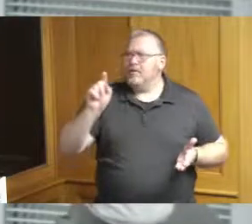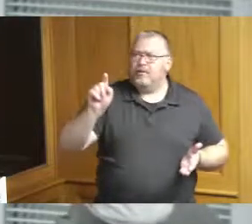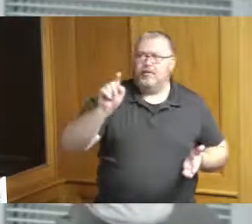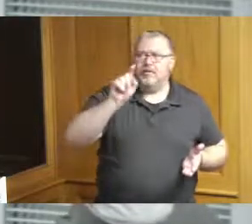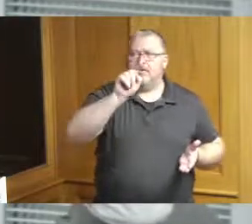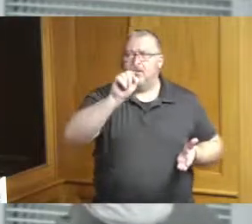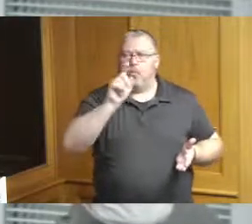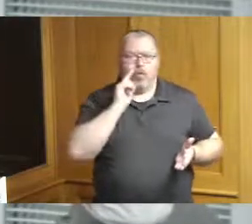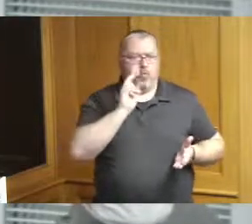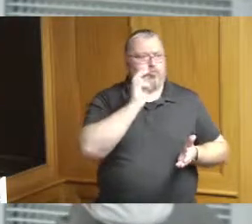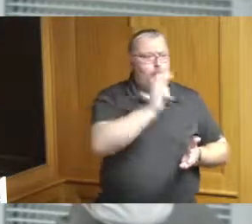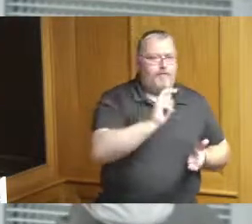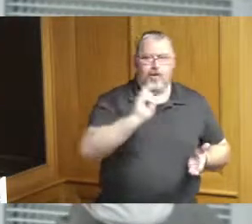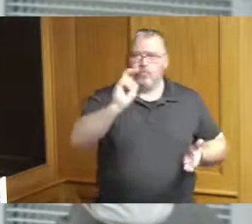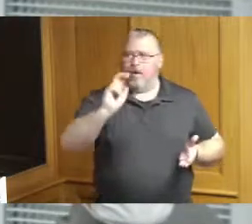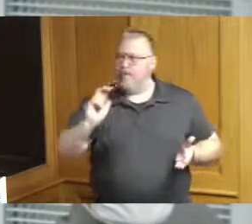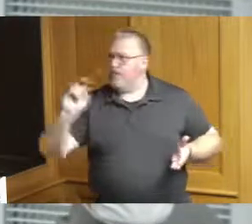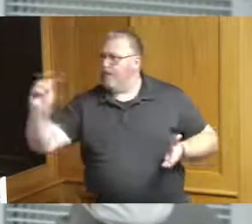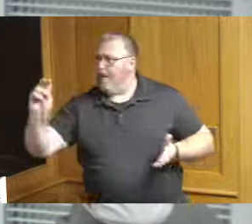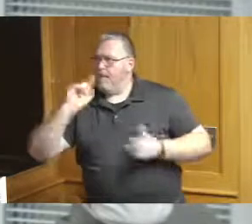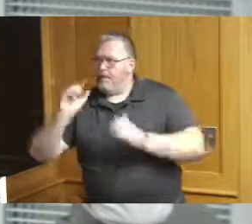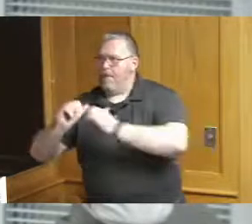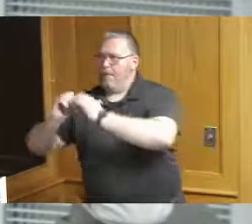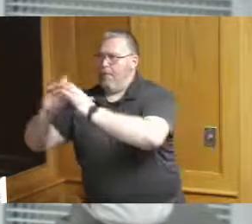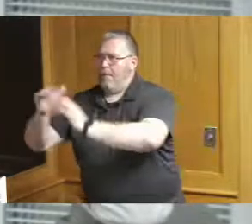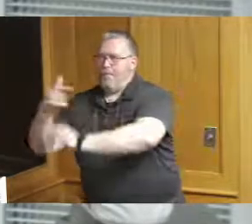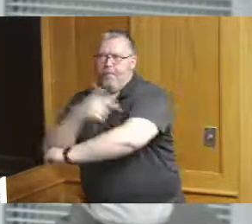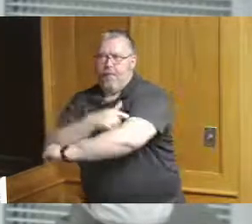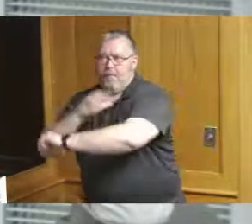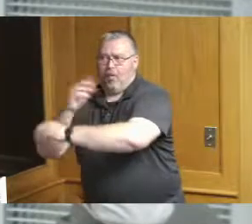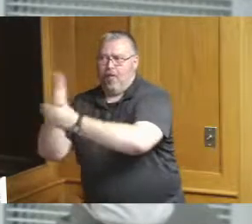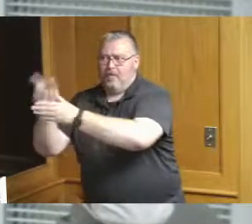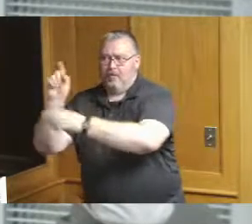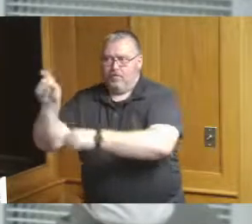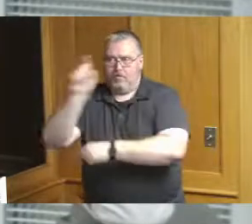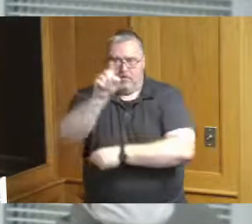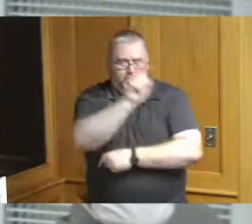we're hitting the jurisdictions the census tracts actually that have the lowest